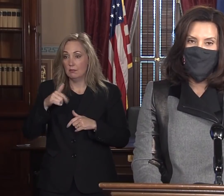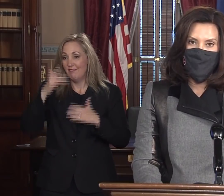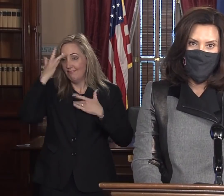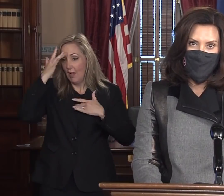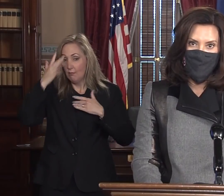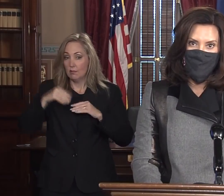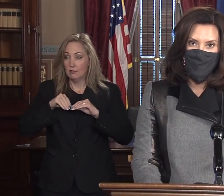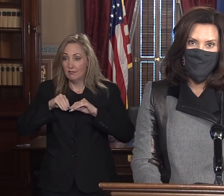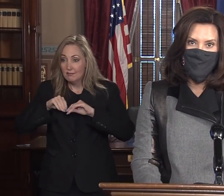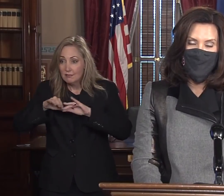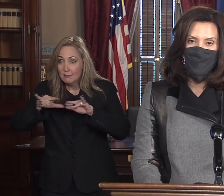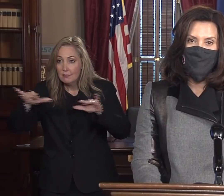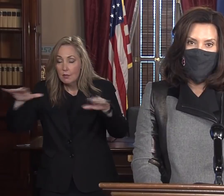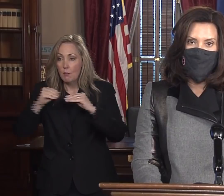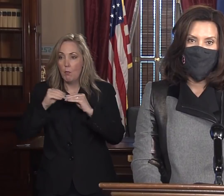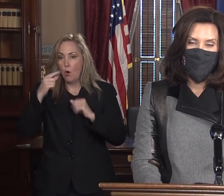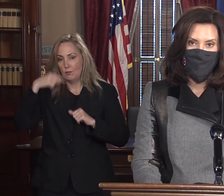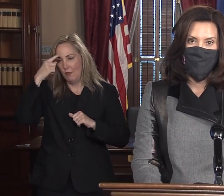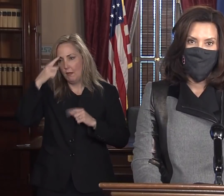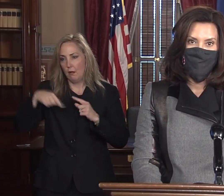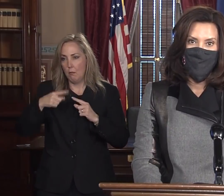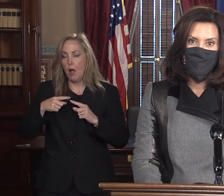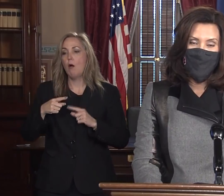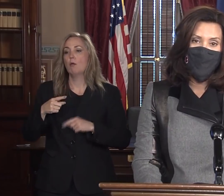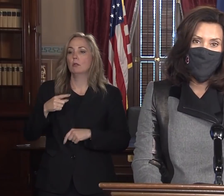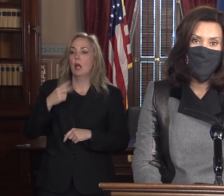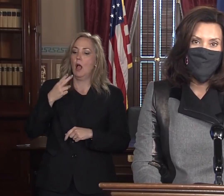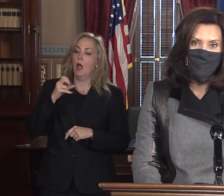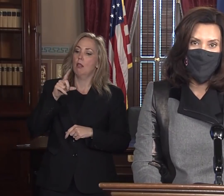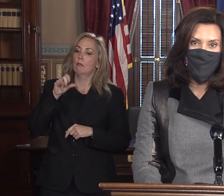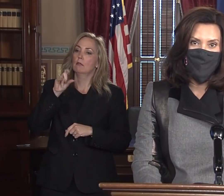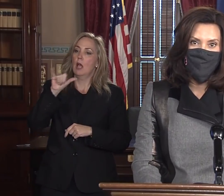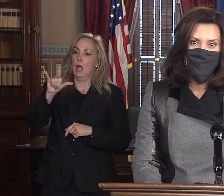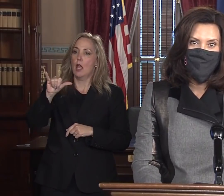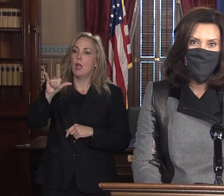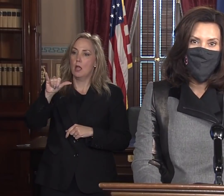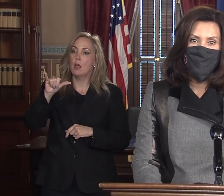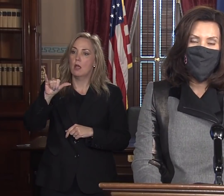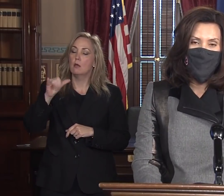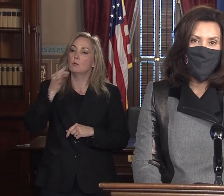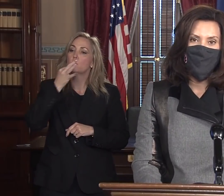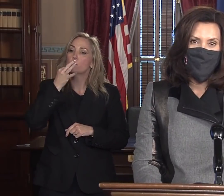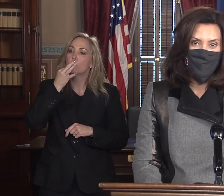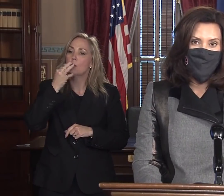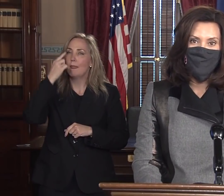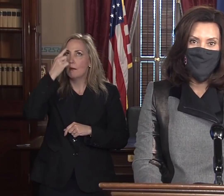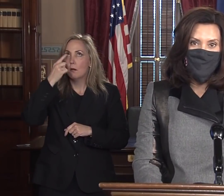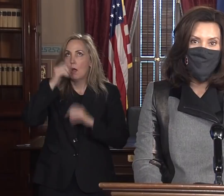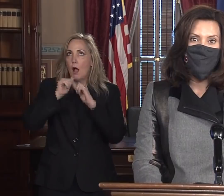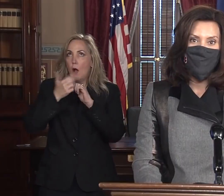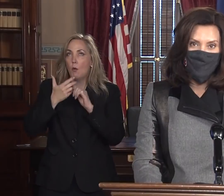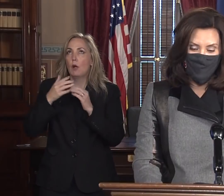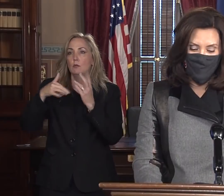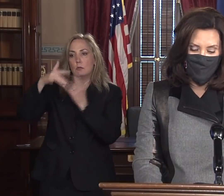SPENDING MORE TIME INSIDE, THIS VIRUS WILL SPREAD AND WORSEN. AS WE THINK ABOUT THE HOLIDAYS, THINK LONG AND HARD ABOUT HOW WE